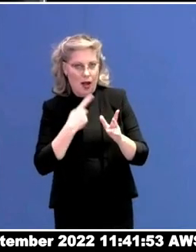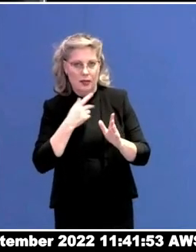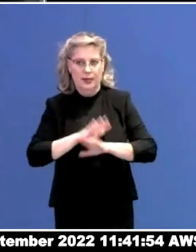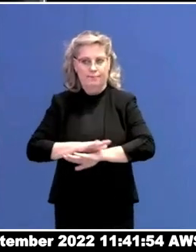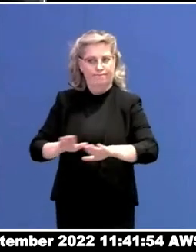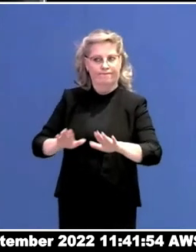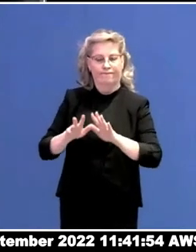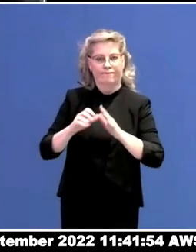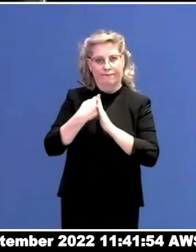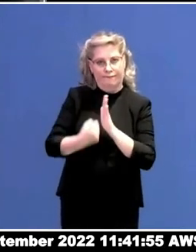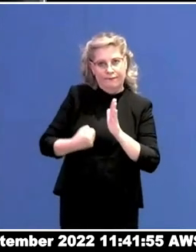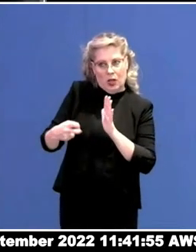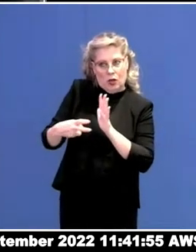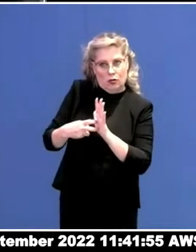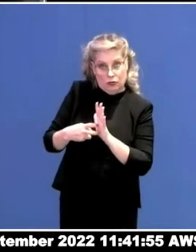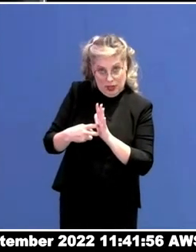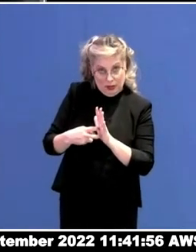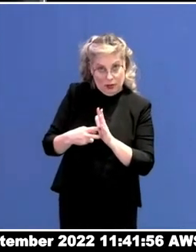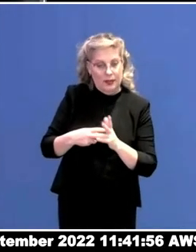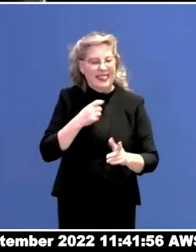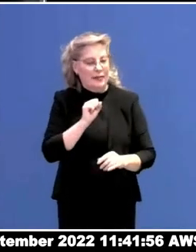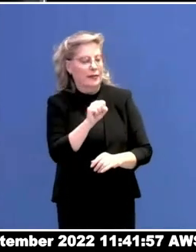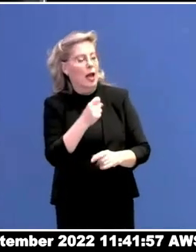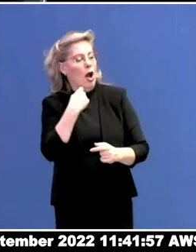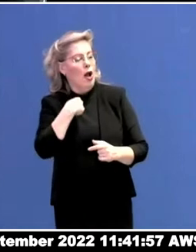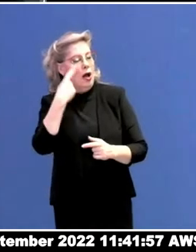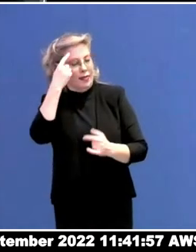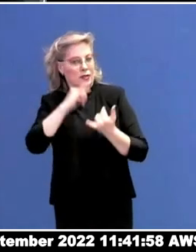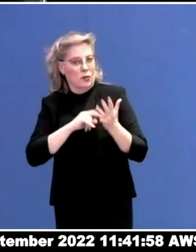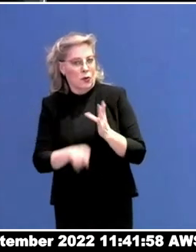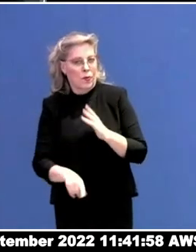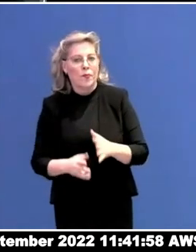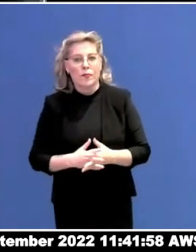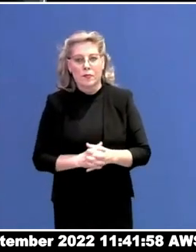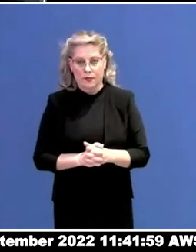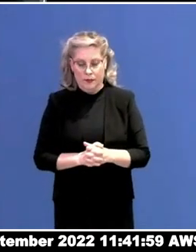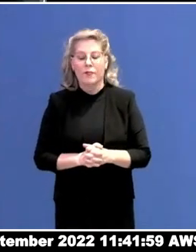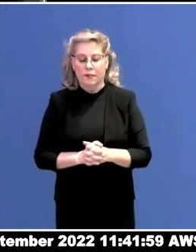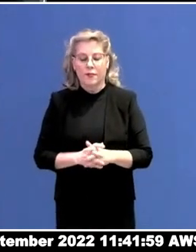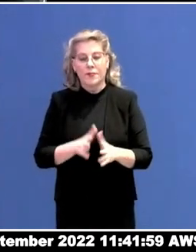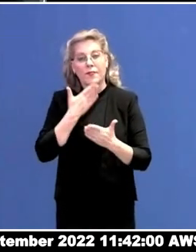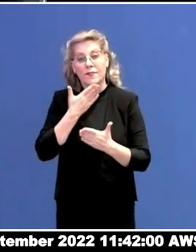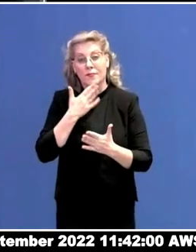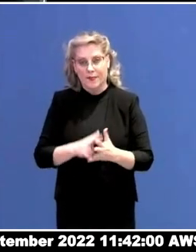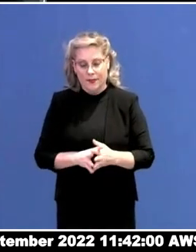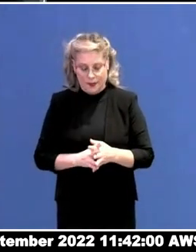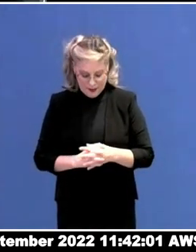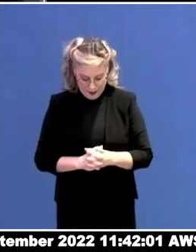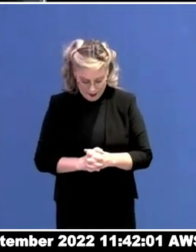That's correct. Alright, okay. That's what I wanted to understand. Thank you. MS McMAHON: Thank you, Chair.